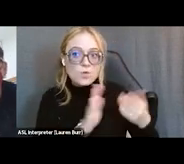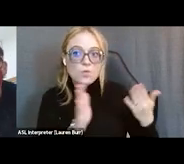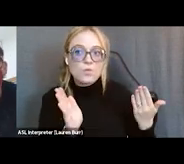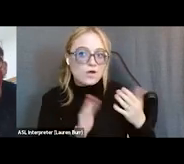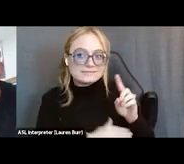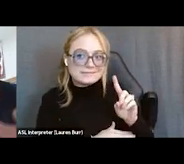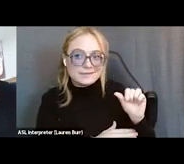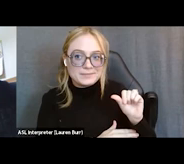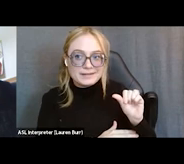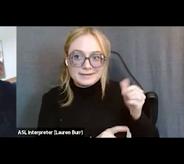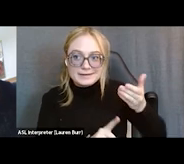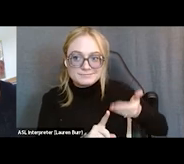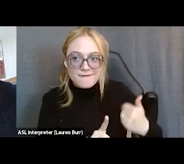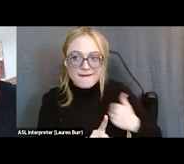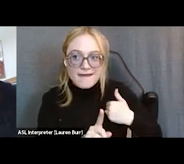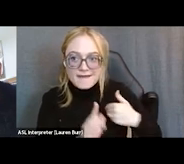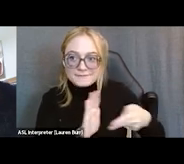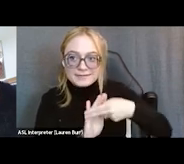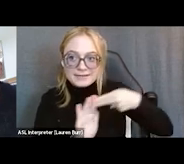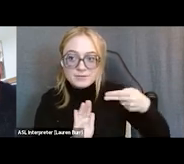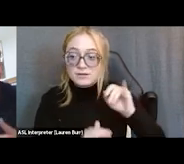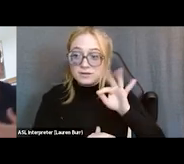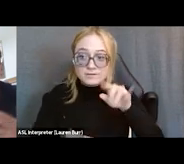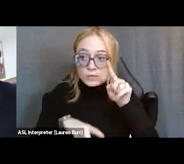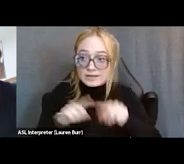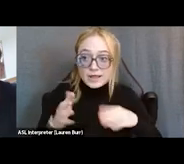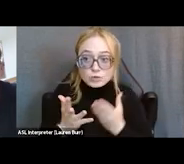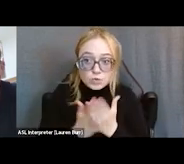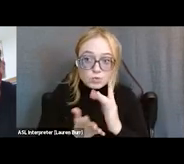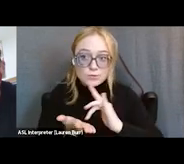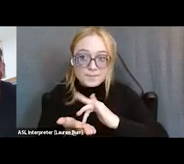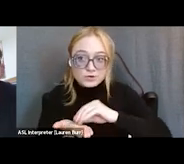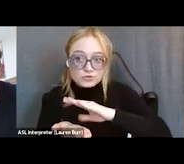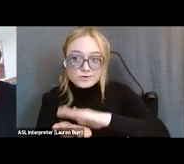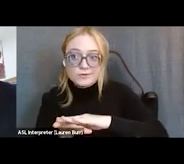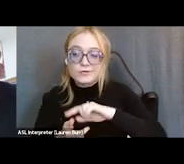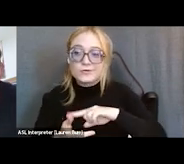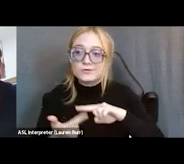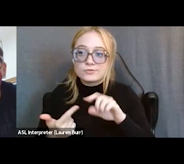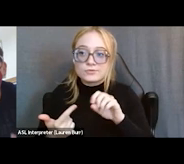And if you can't do that through just medical records or you can't do that just through medical summary report,